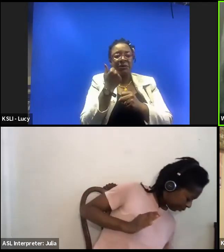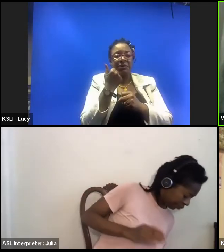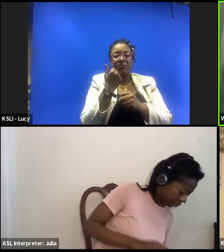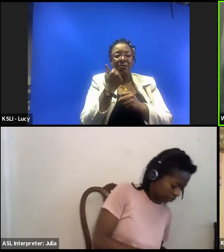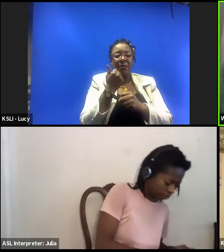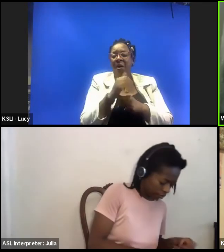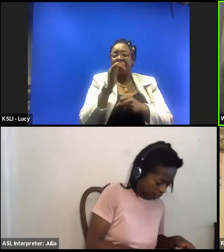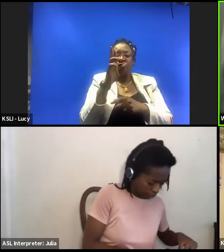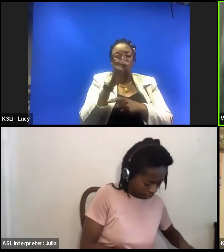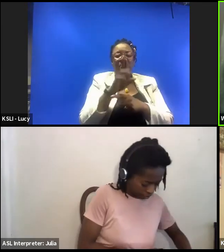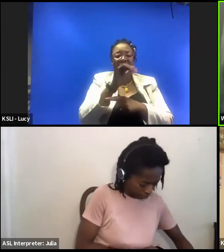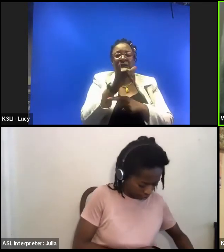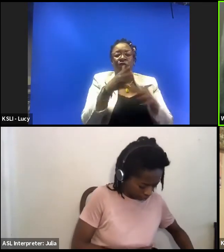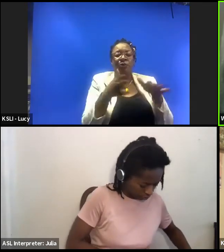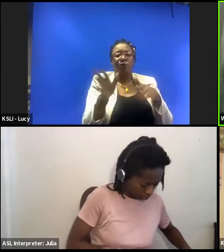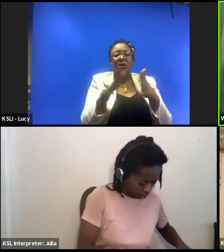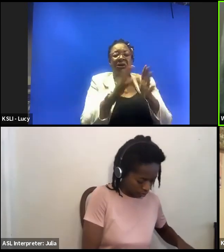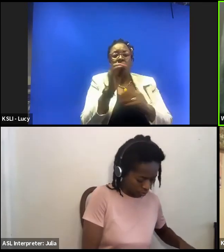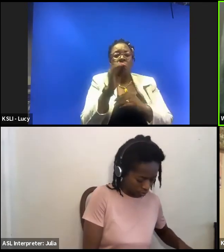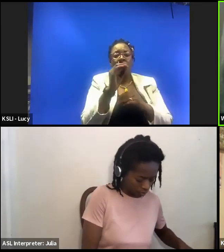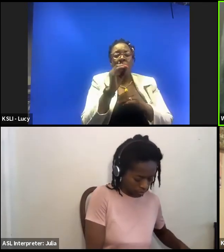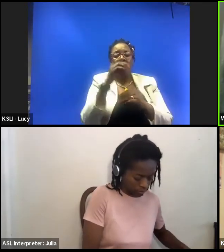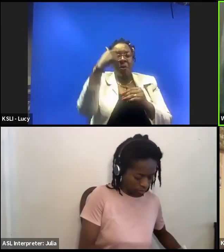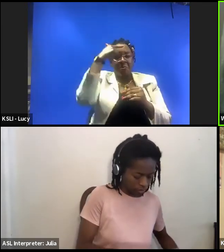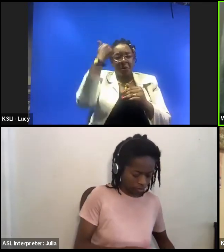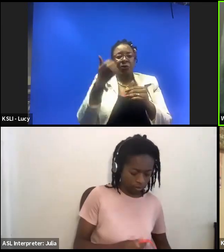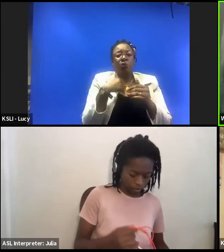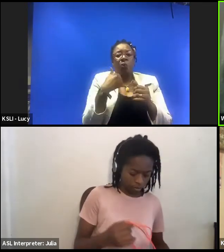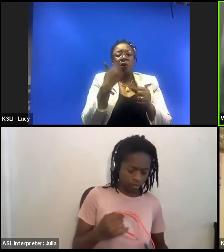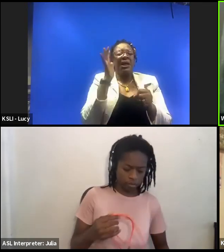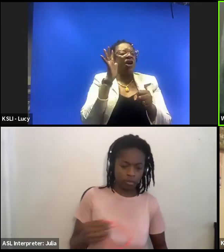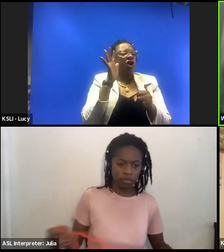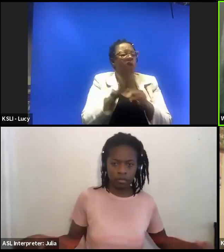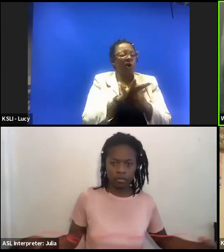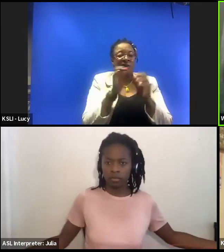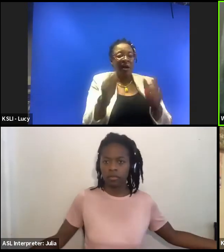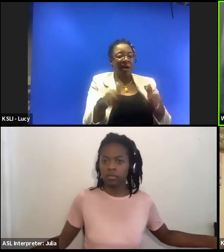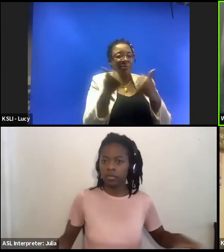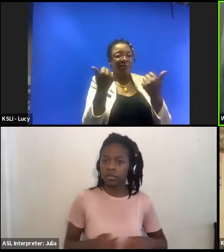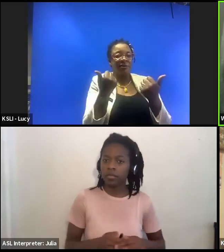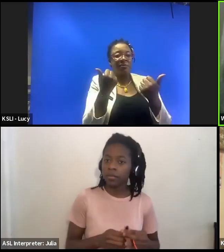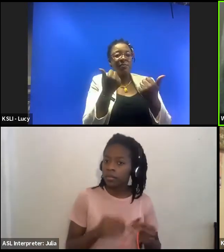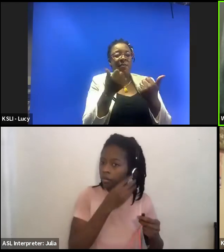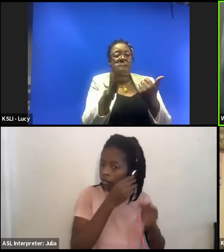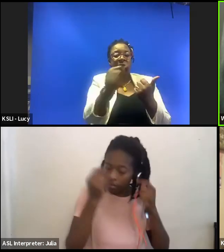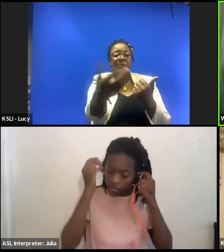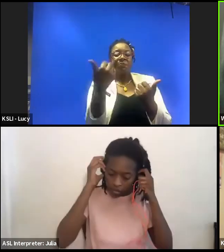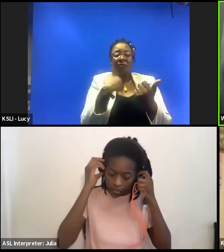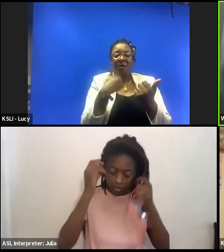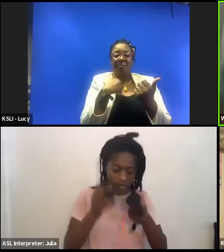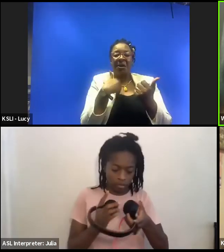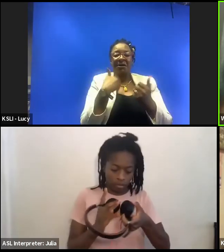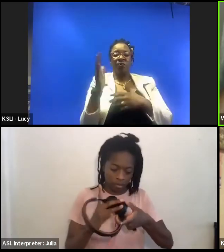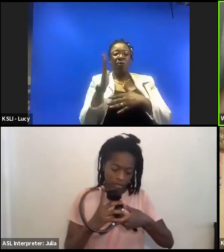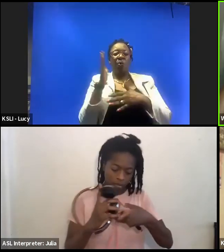because there was a lot going on. And my insecurities from (speaks in foreign language)